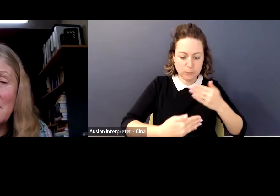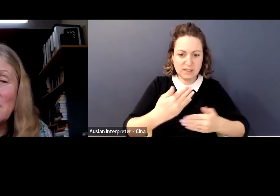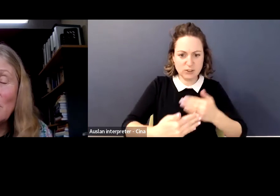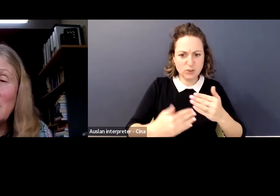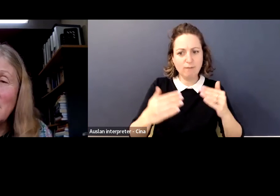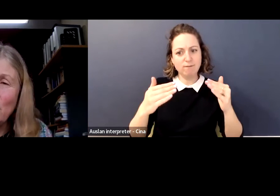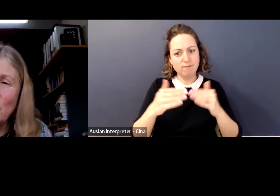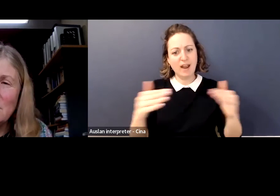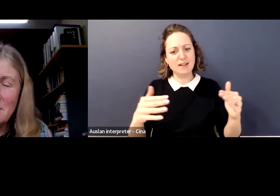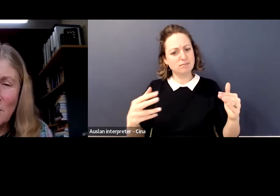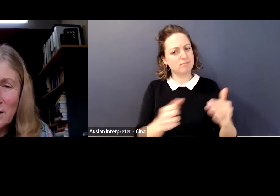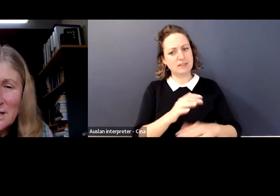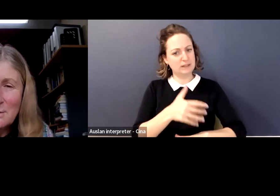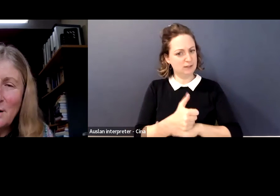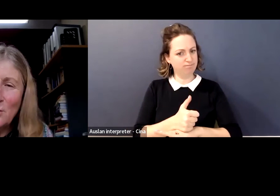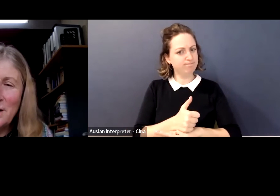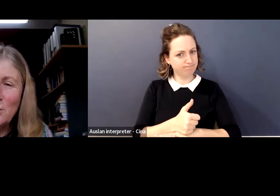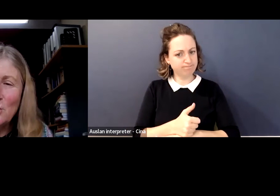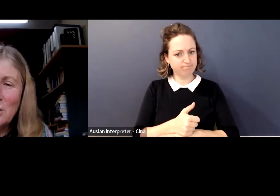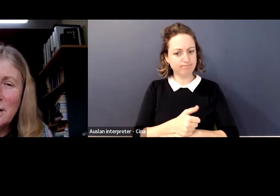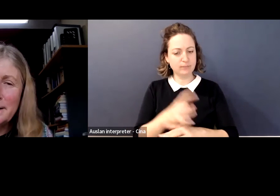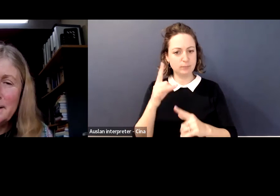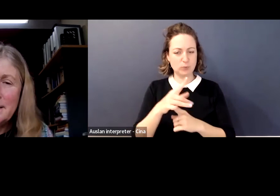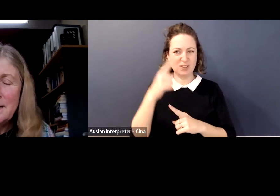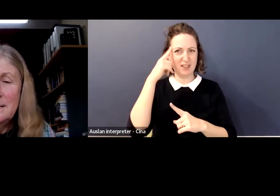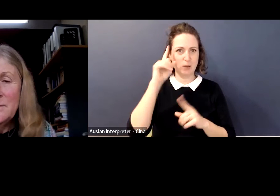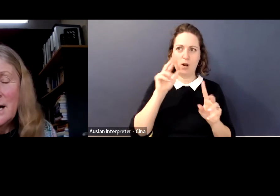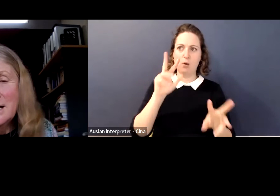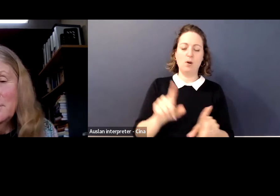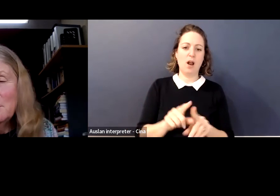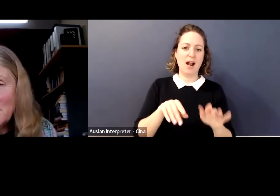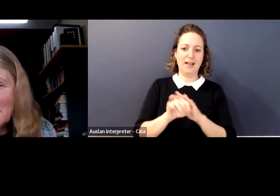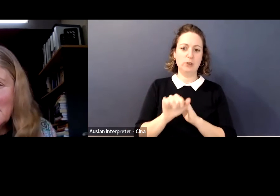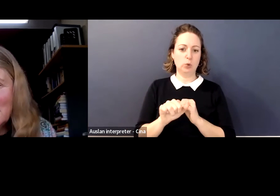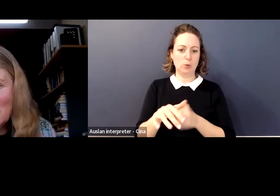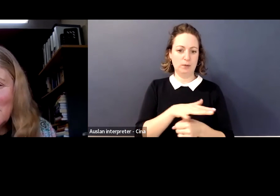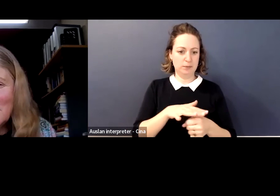actually really important. So thinking about what that would look like, particularly in terms of